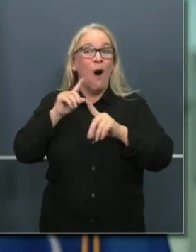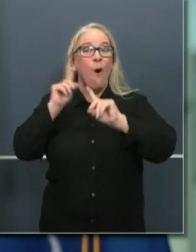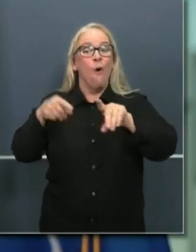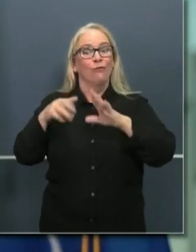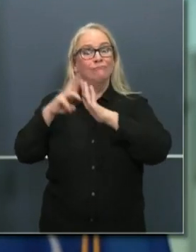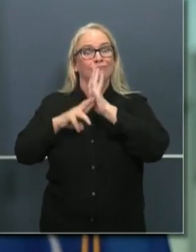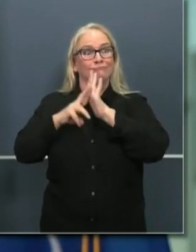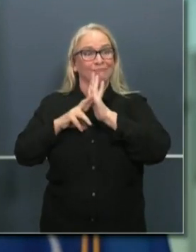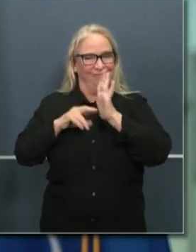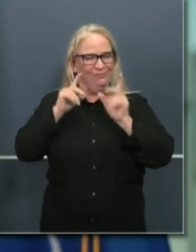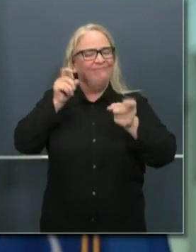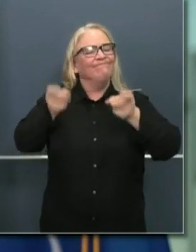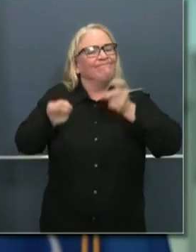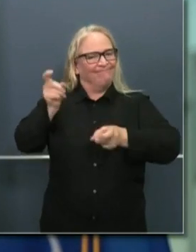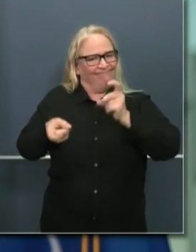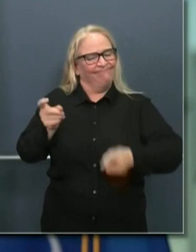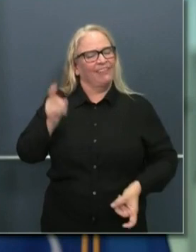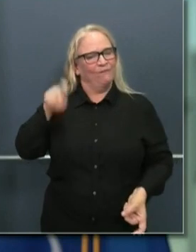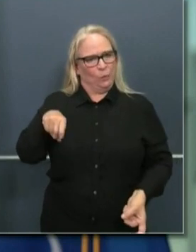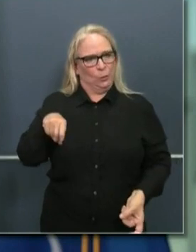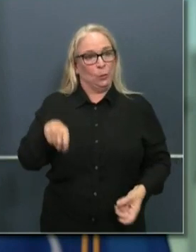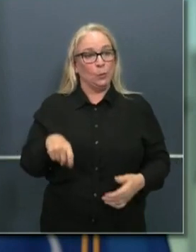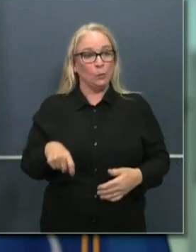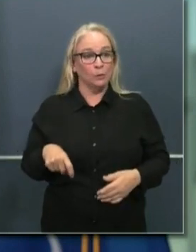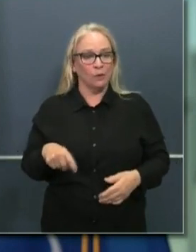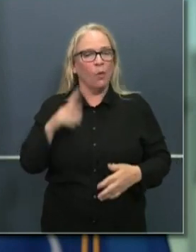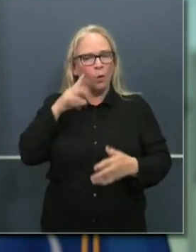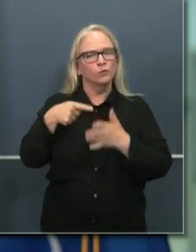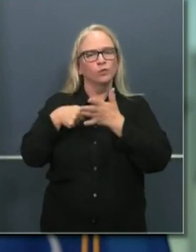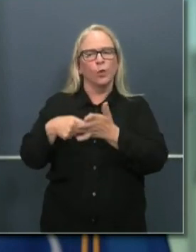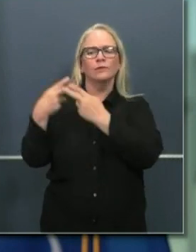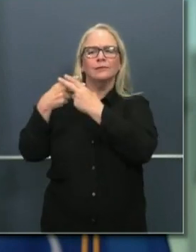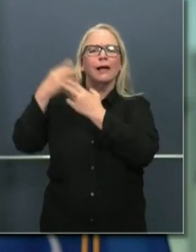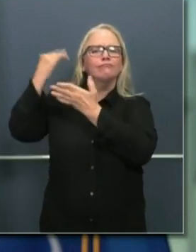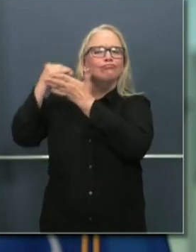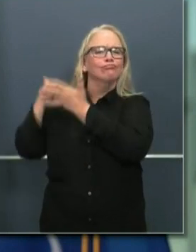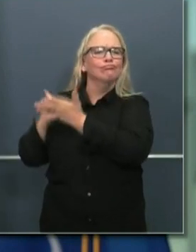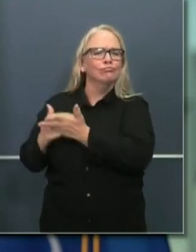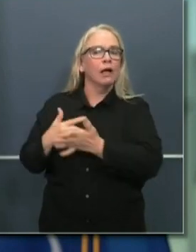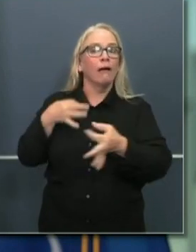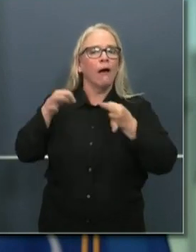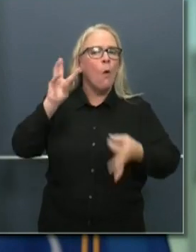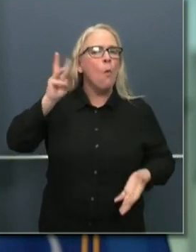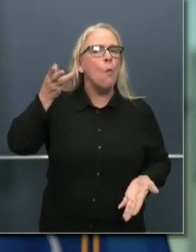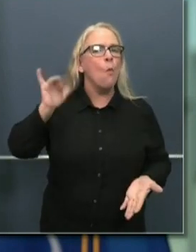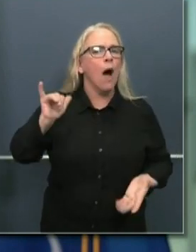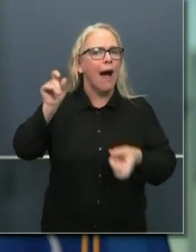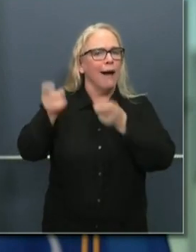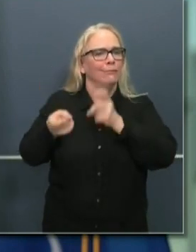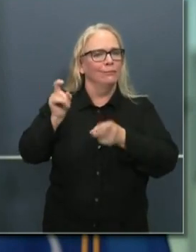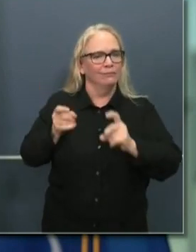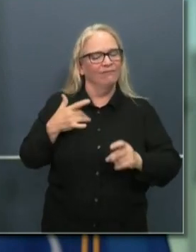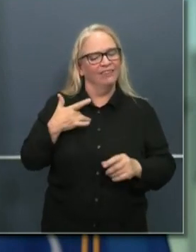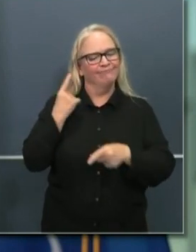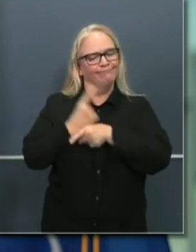I MAKE TODAY AS IT RELATES TO EFFORTS TO MODIFY OUR HEALTH ORDERS HERE IN THE STATE OF CALIFORNIA.